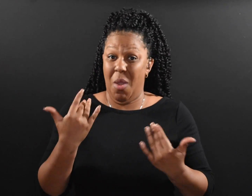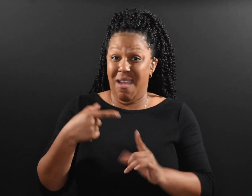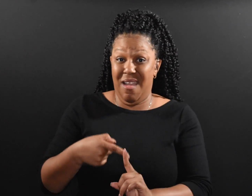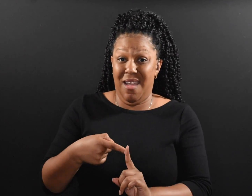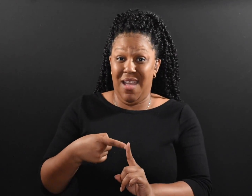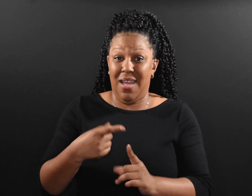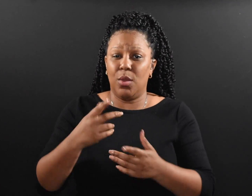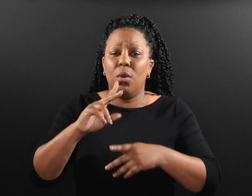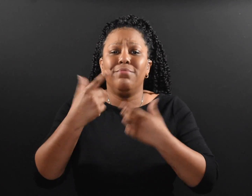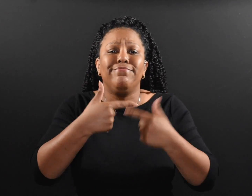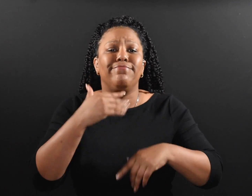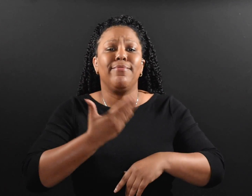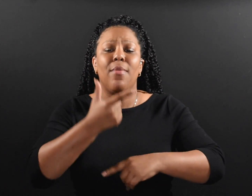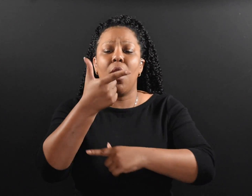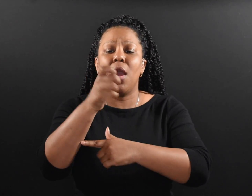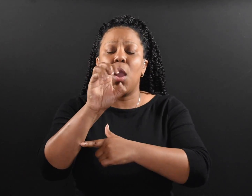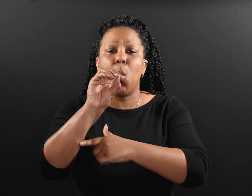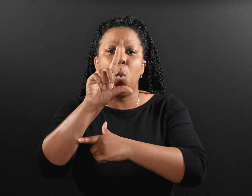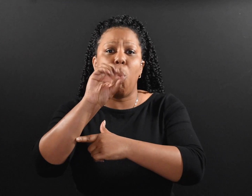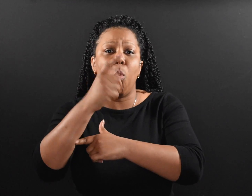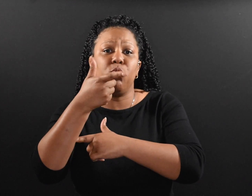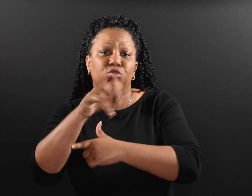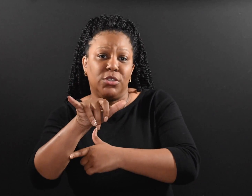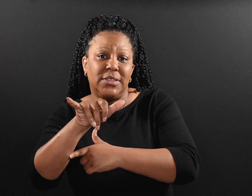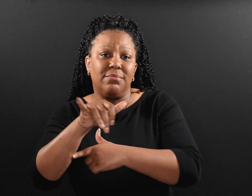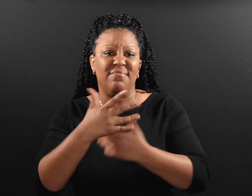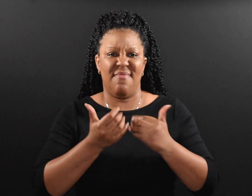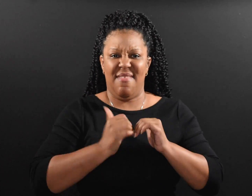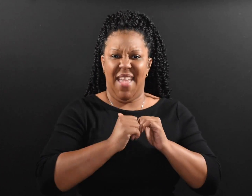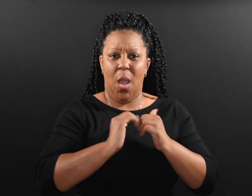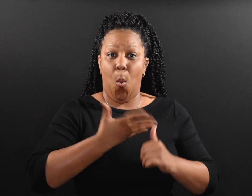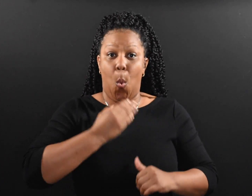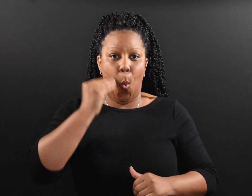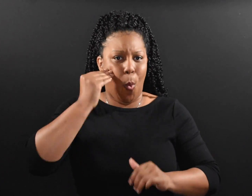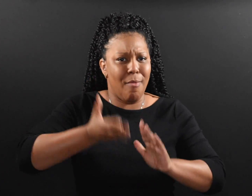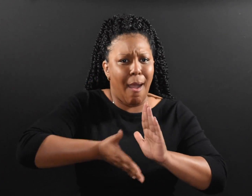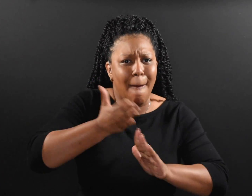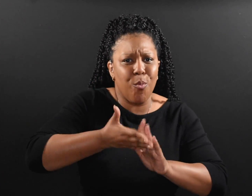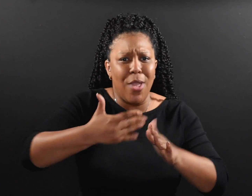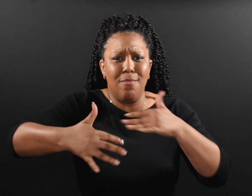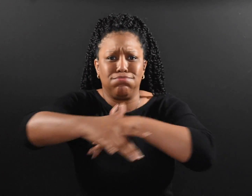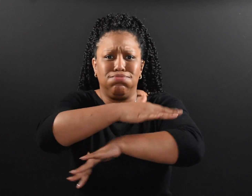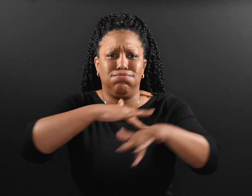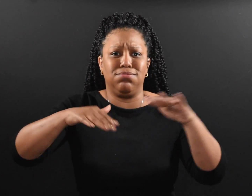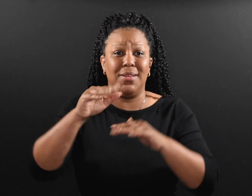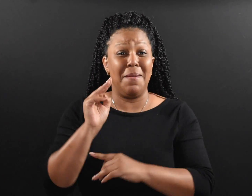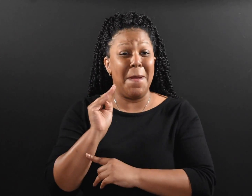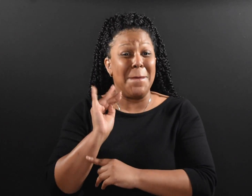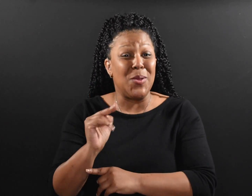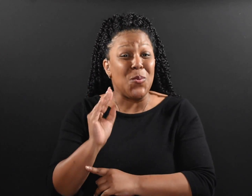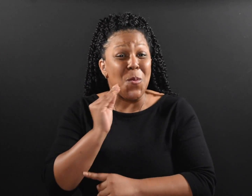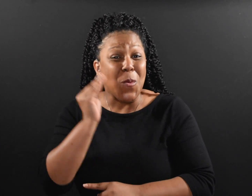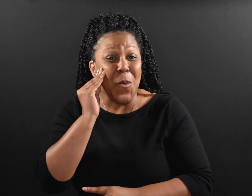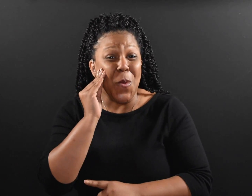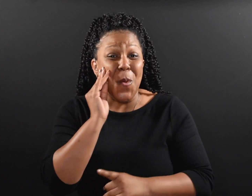This is due to our geology and how our homes are operated. Minnesota homes